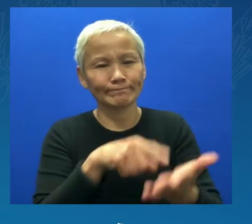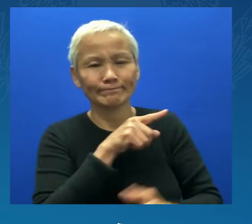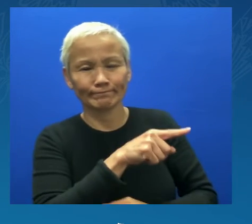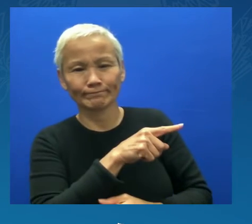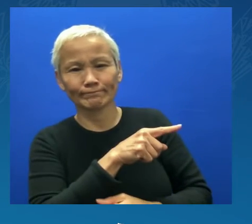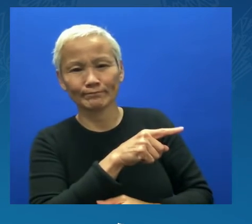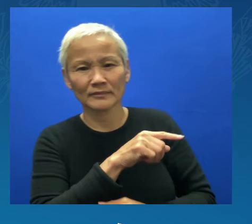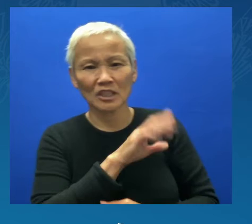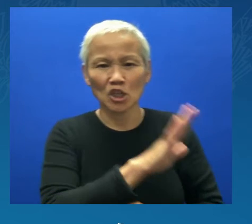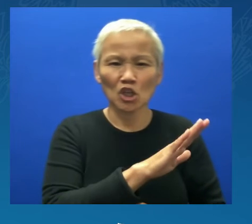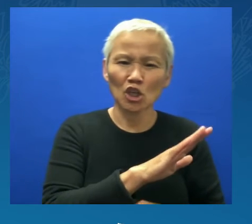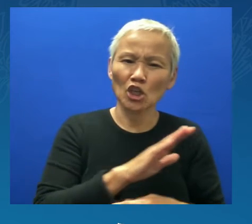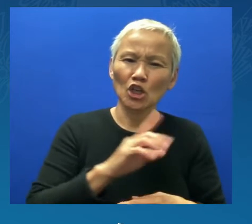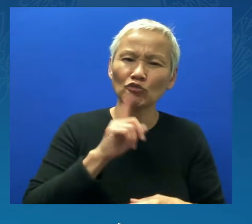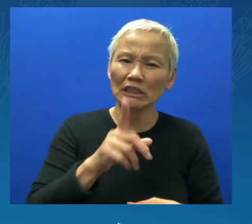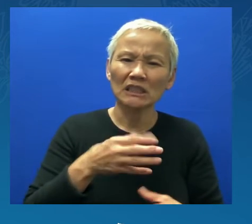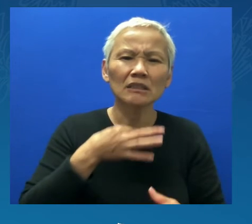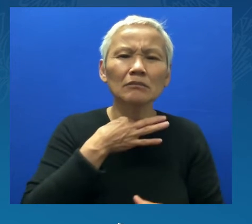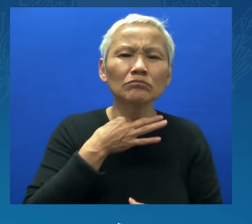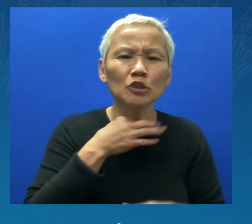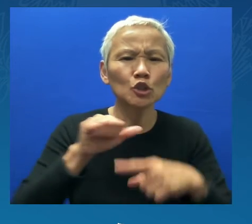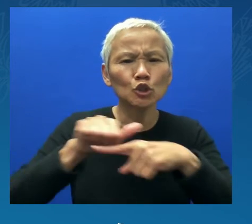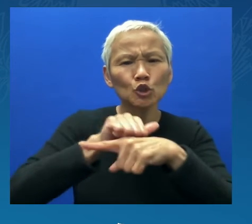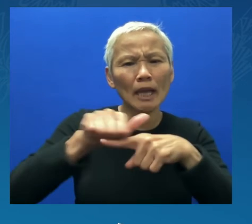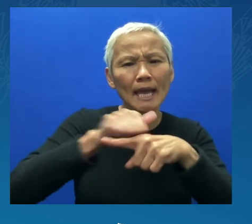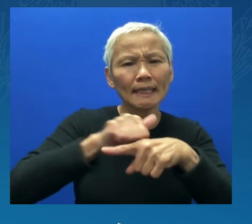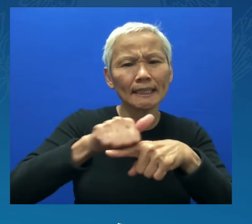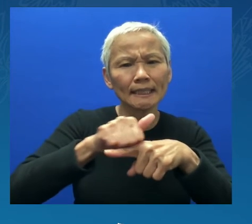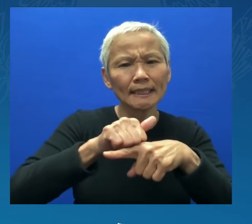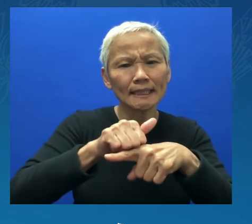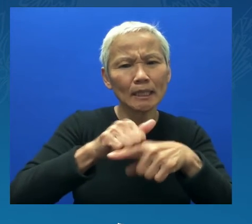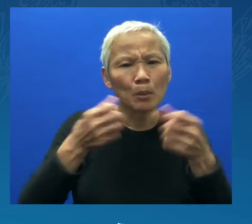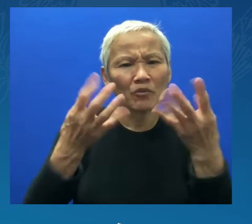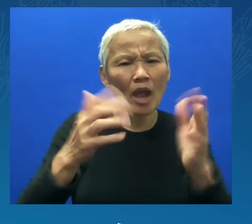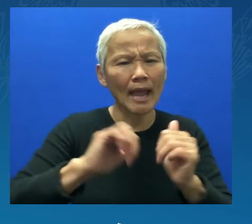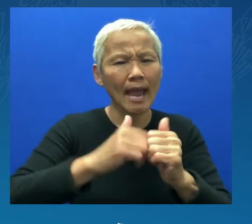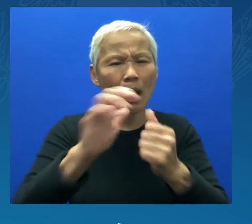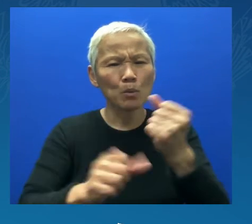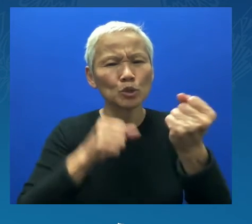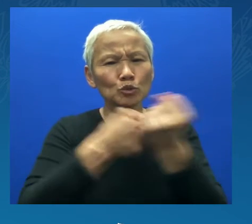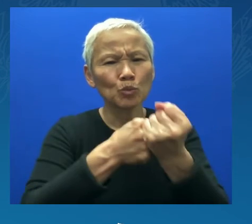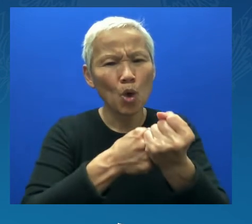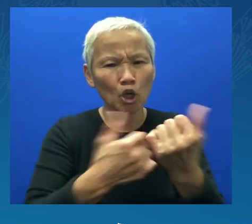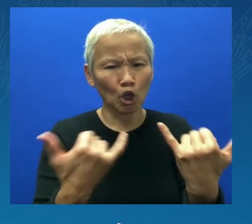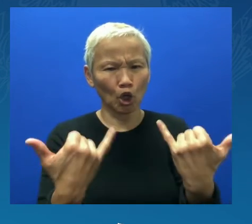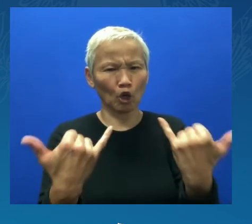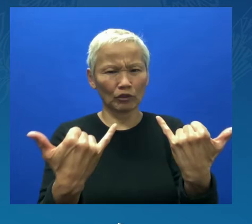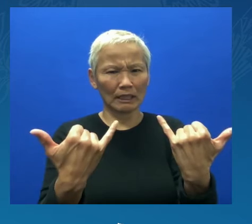How do we -- how do we support current providers and how do we ensure that there is a pipeline?